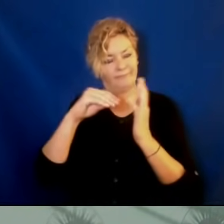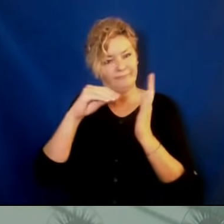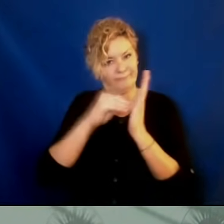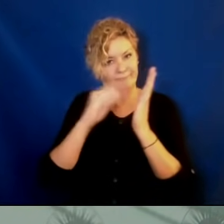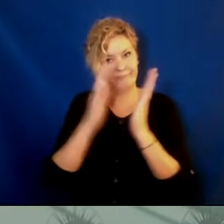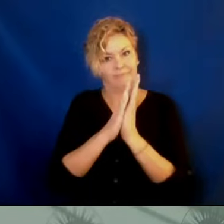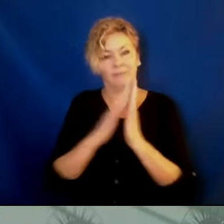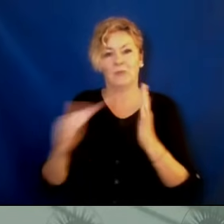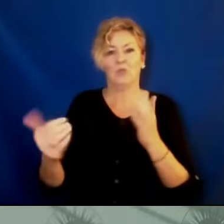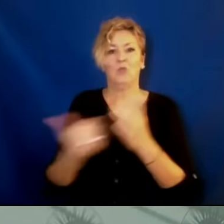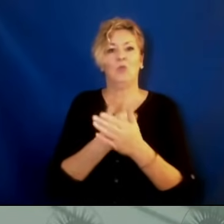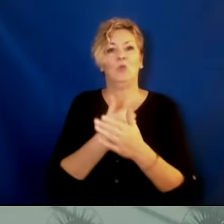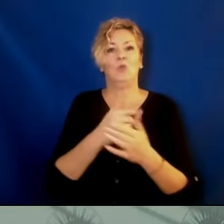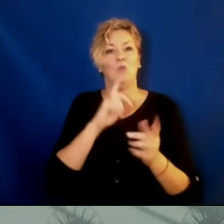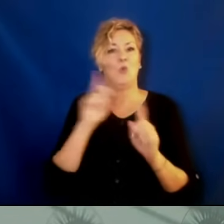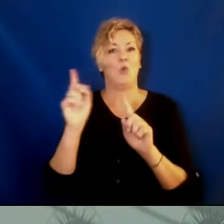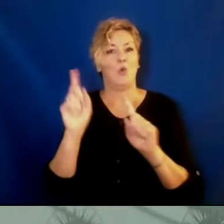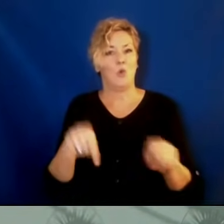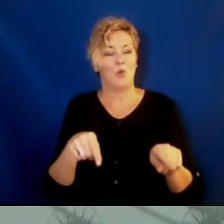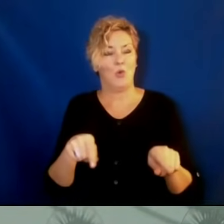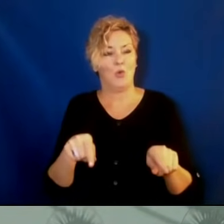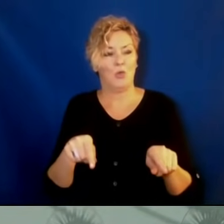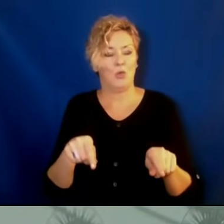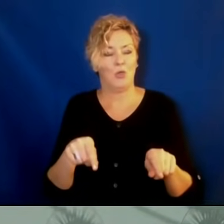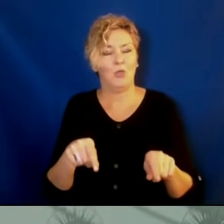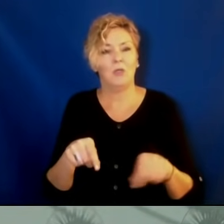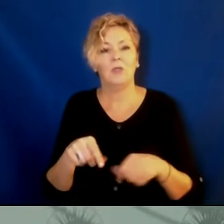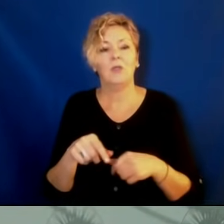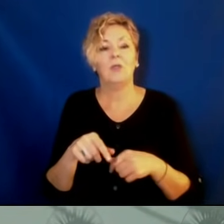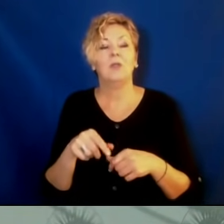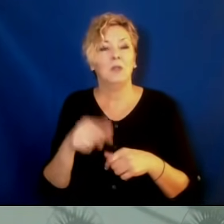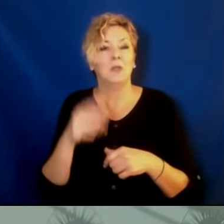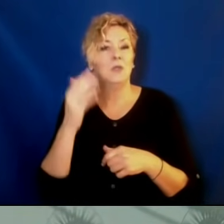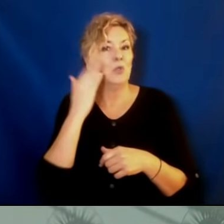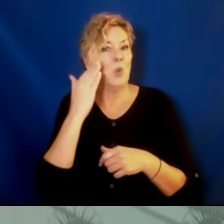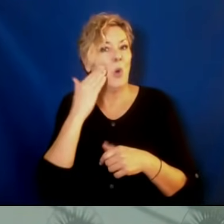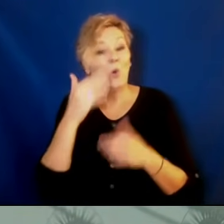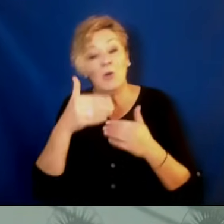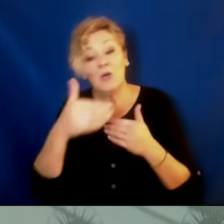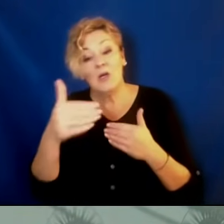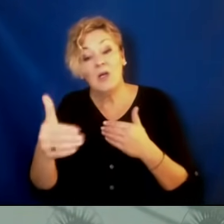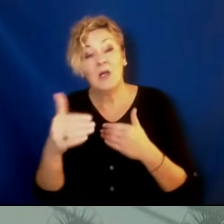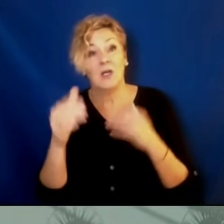events, but which you see a lot of transmission and review as you know, every case,